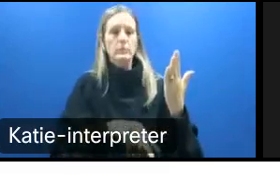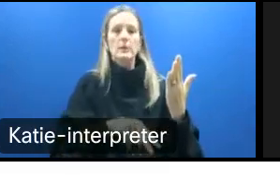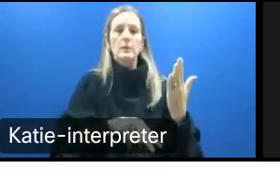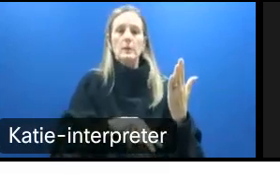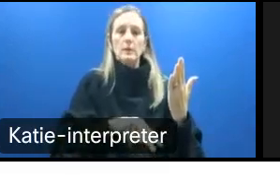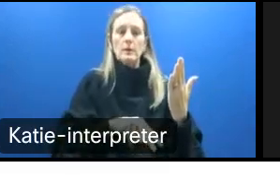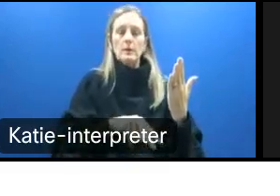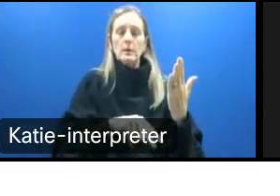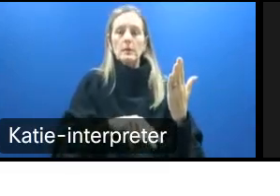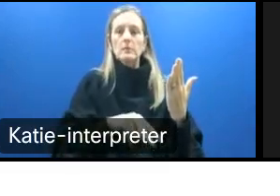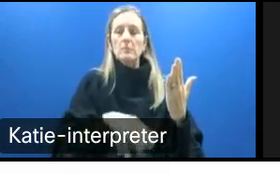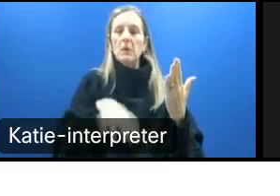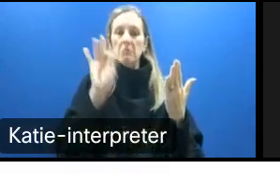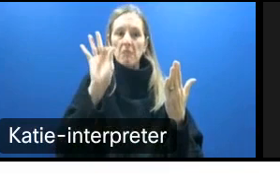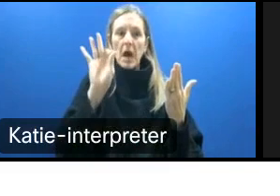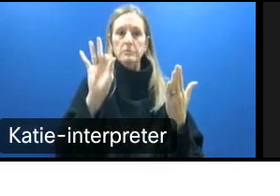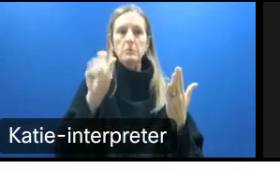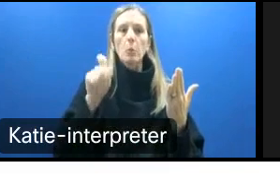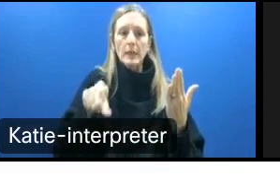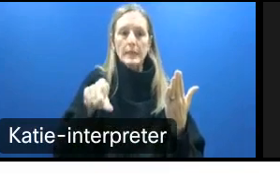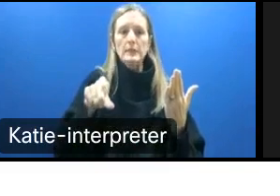The delays in here.